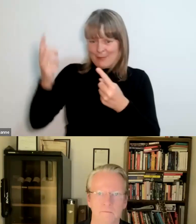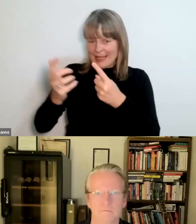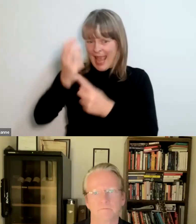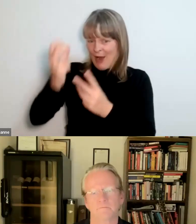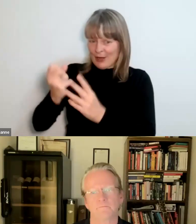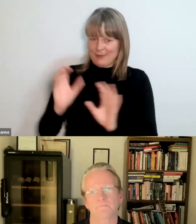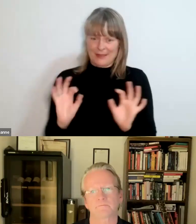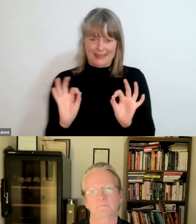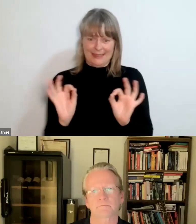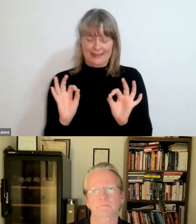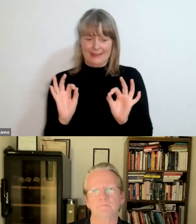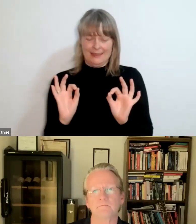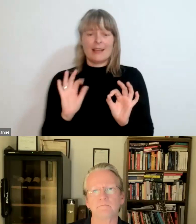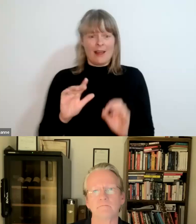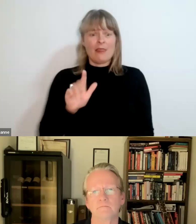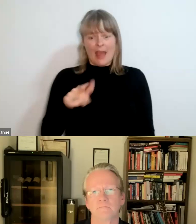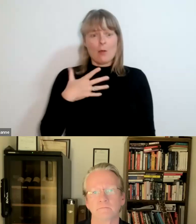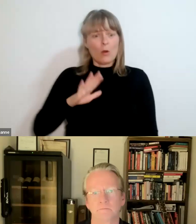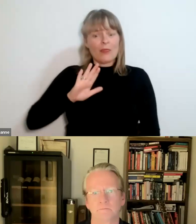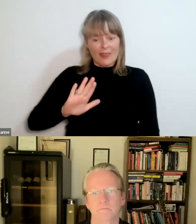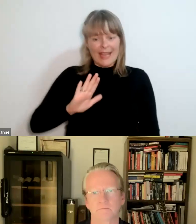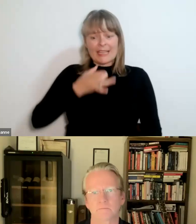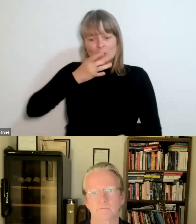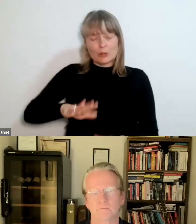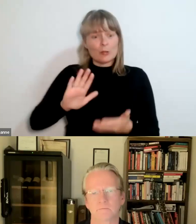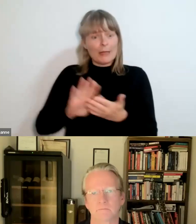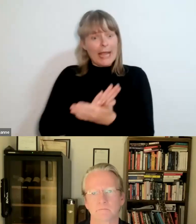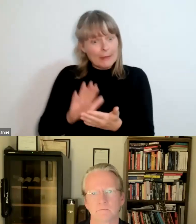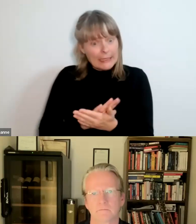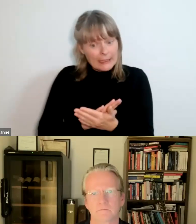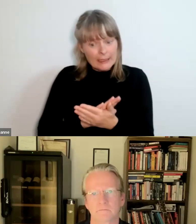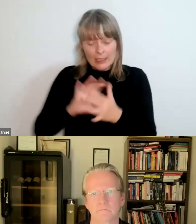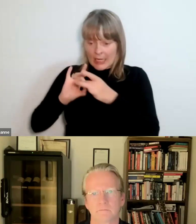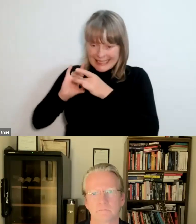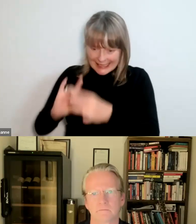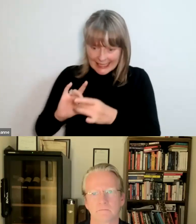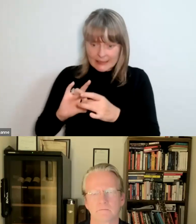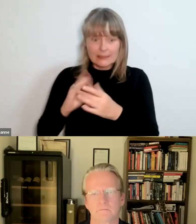seeing, which are children with developmental and behavioural and learning difficulties, those parents are not coming